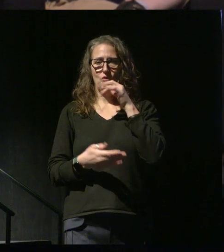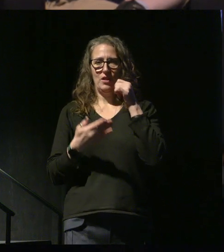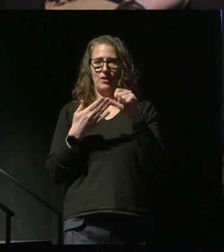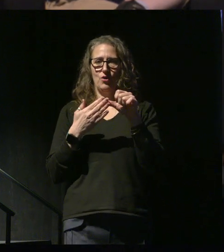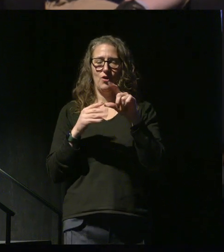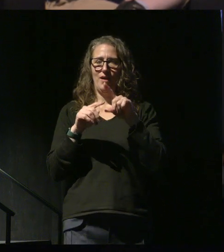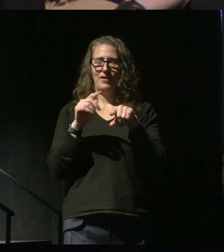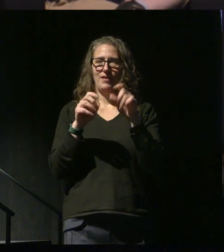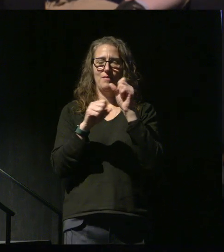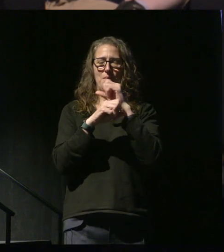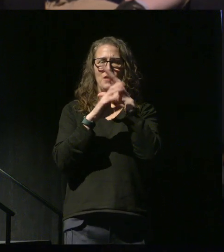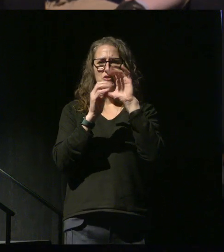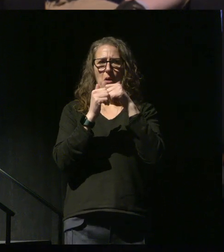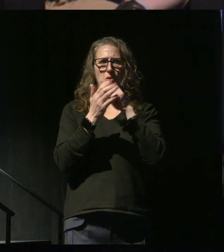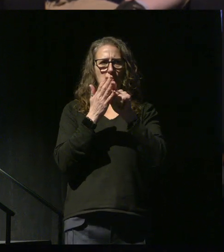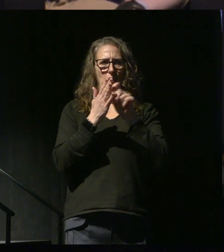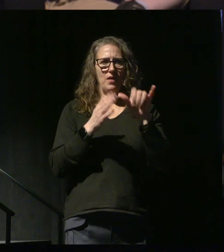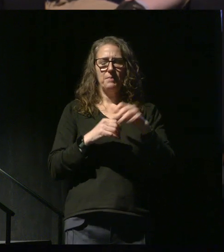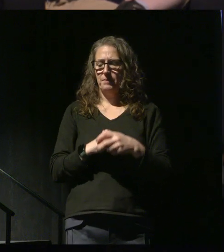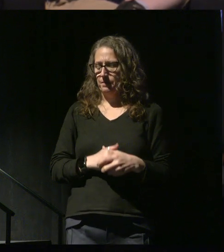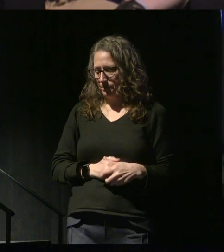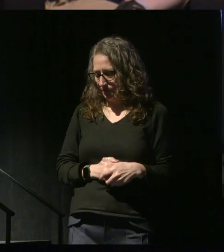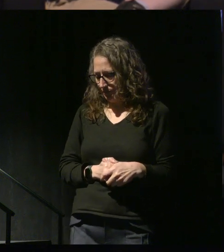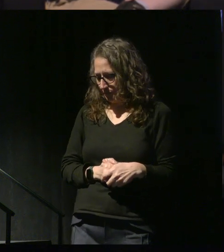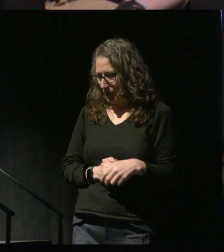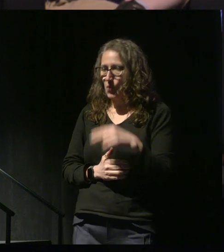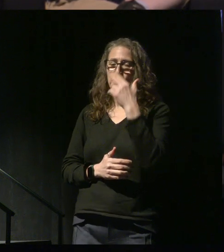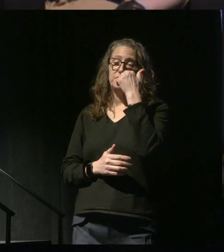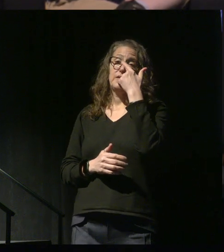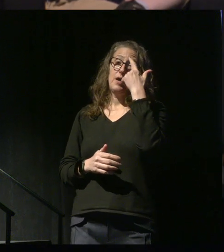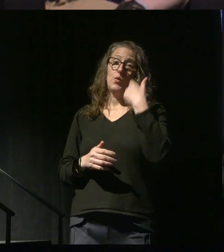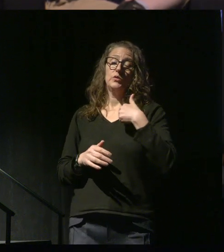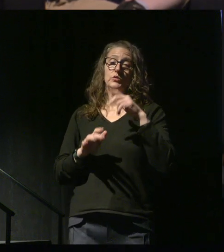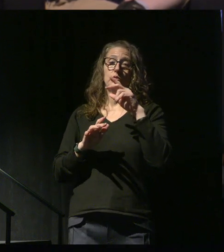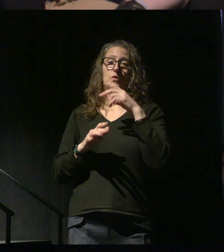Yeah it's funny, I was recording the audio book version